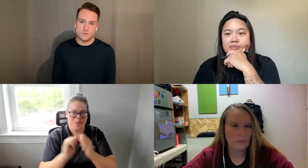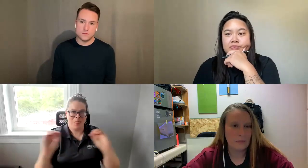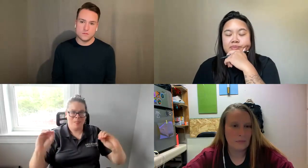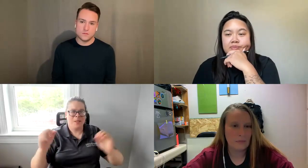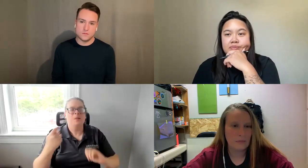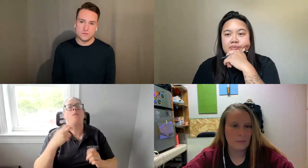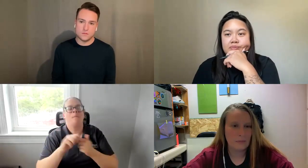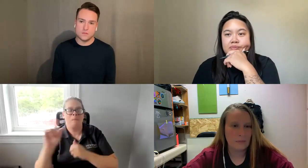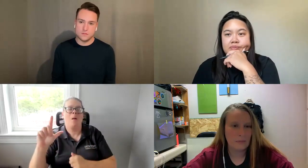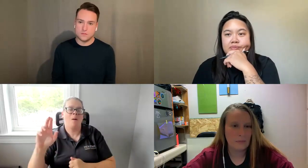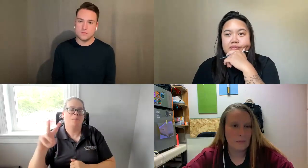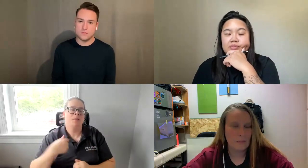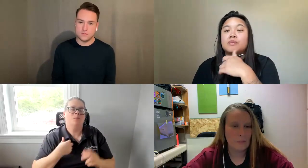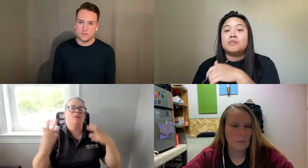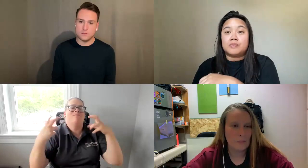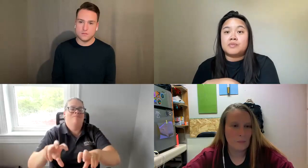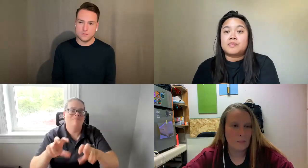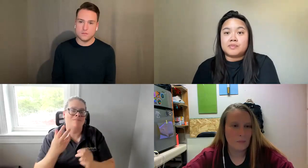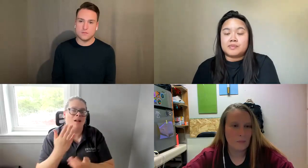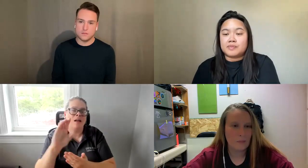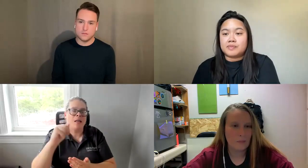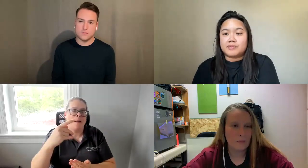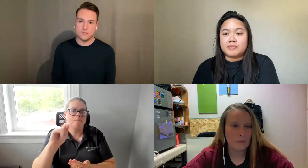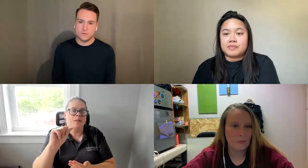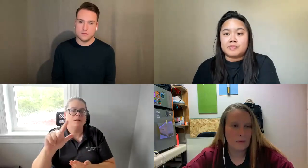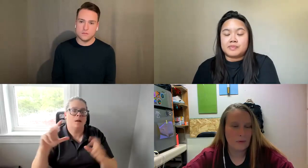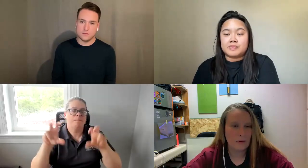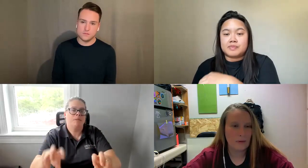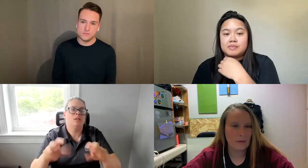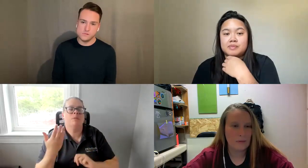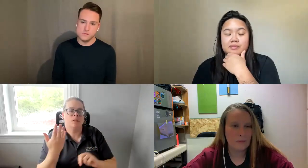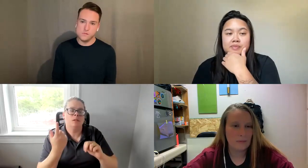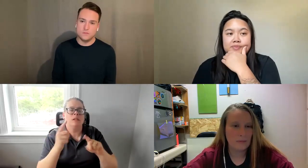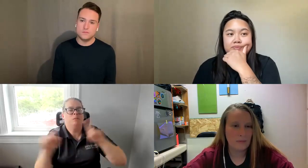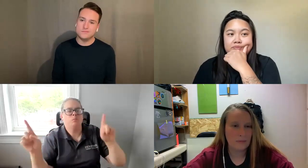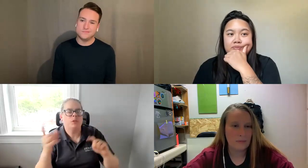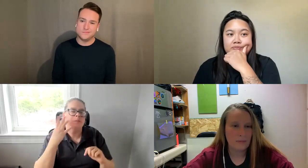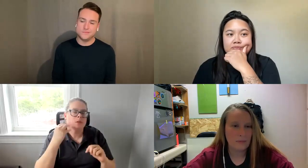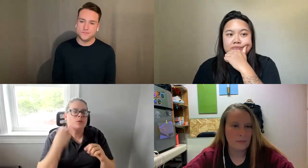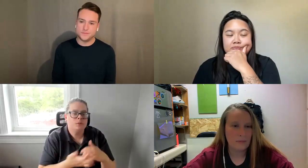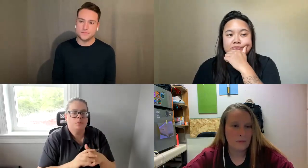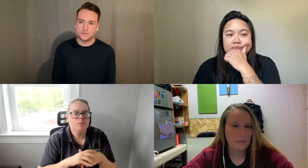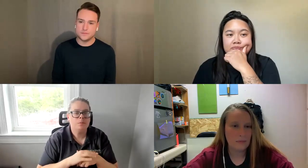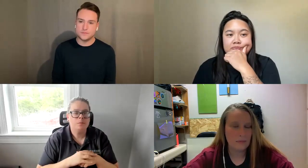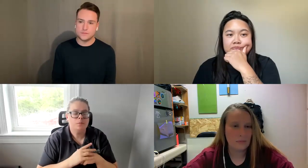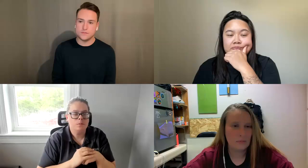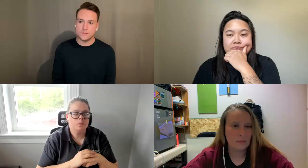I started Eyeth right out of college basically from nothing. Once it came to Lost River Vacations then there was a little bit of money we can invest